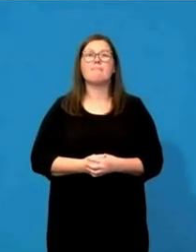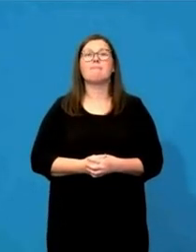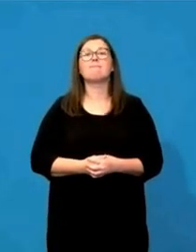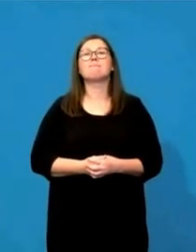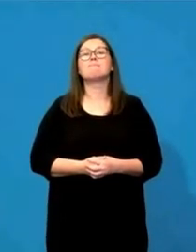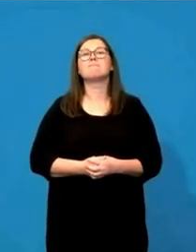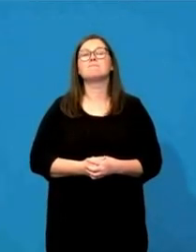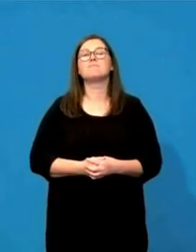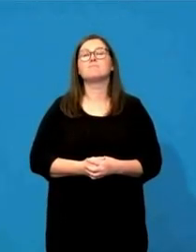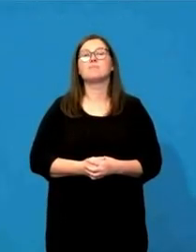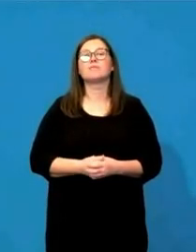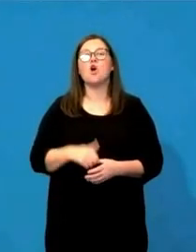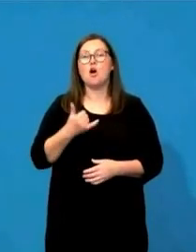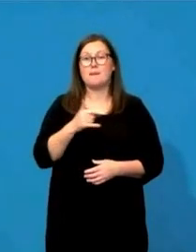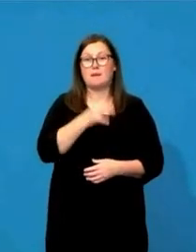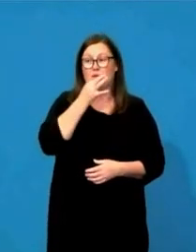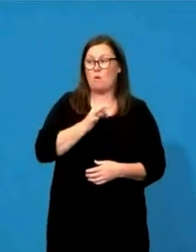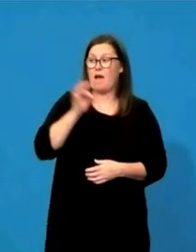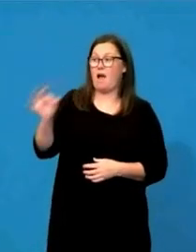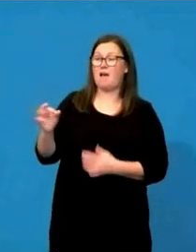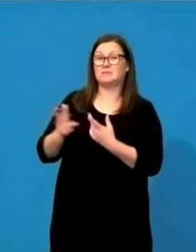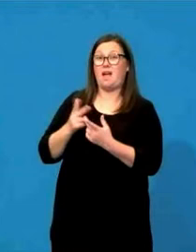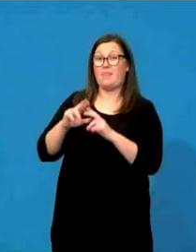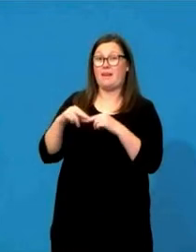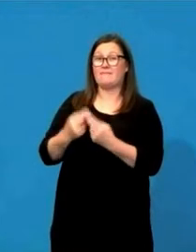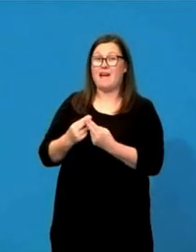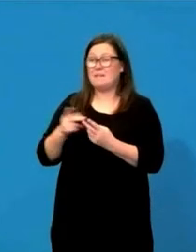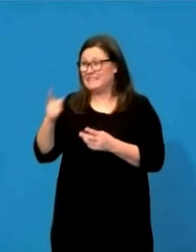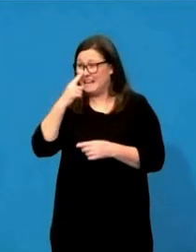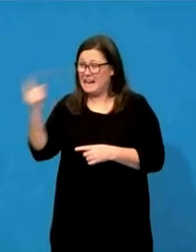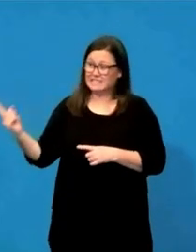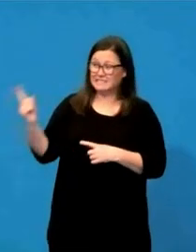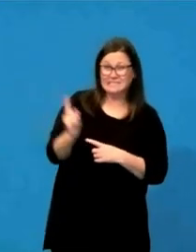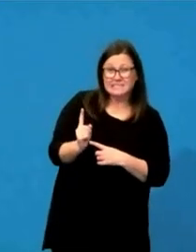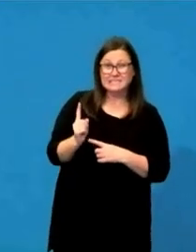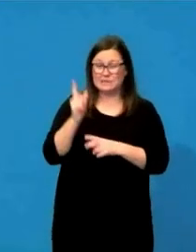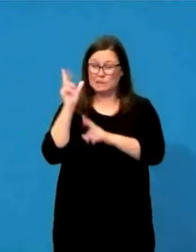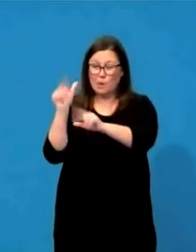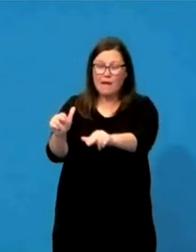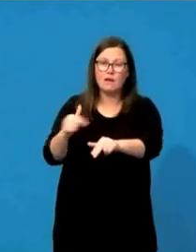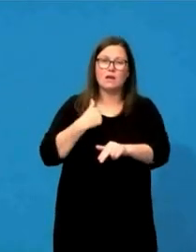they can get respite. But they can't access money because they are related.